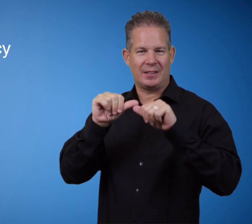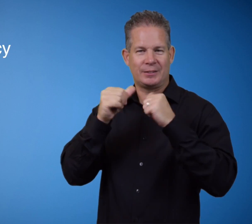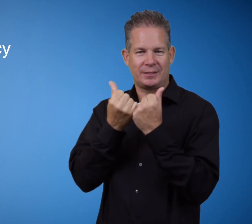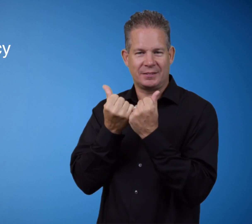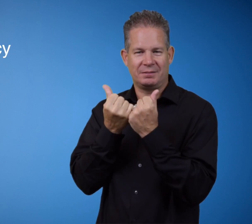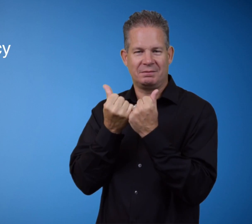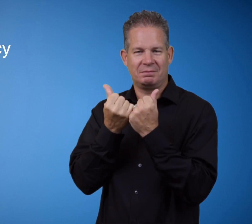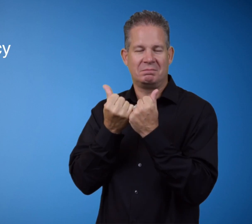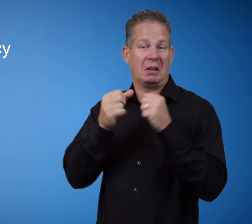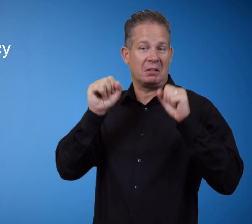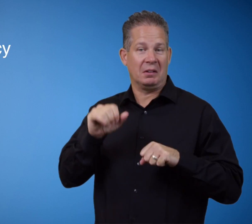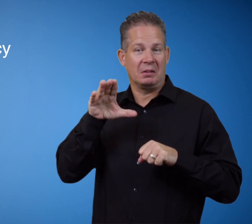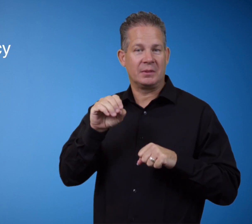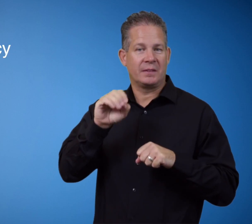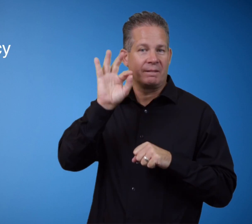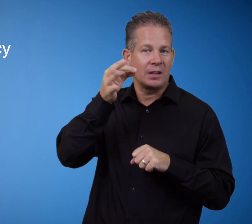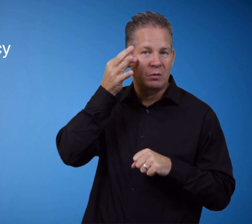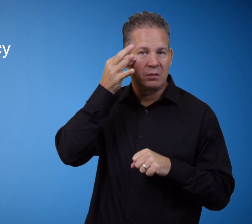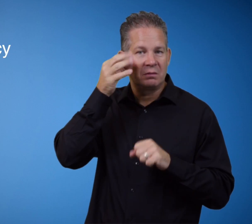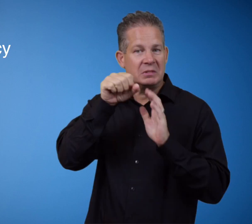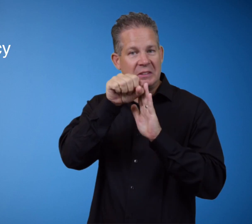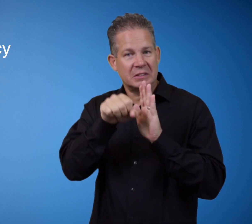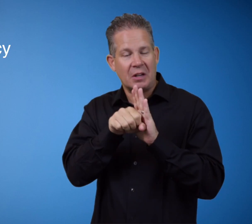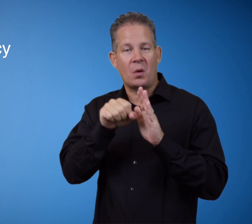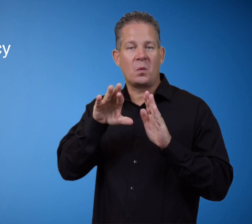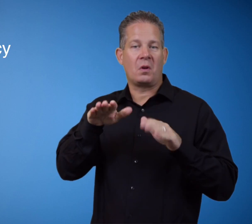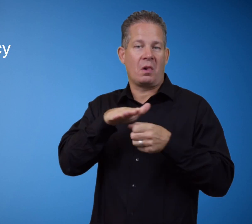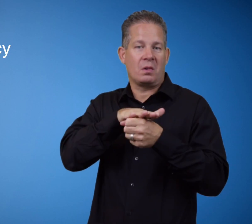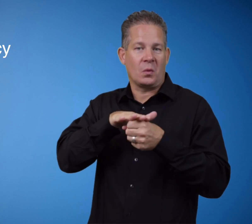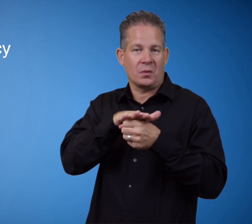Agency. An agency can be federal, state or local.